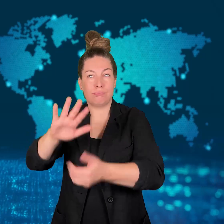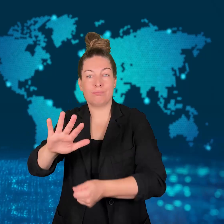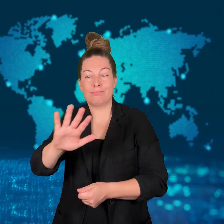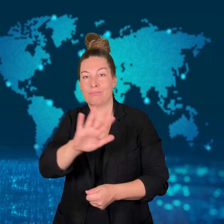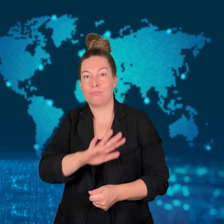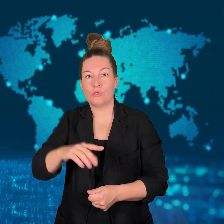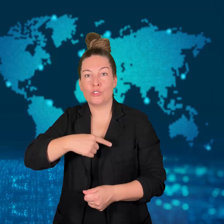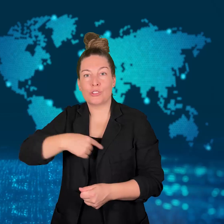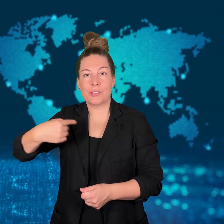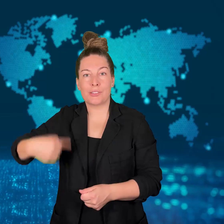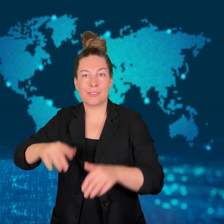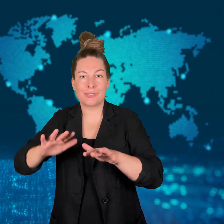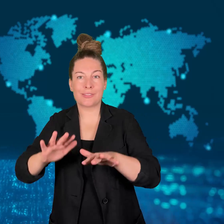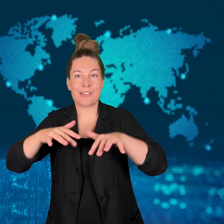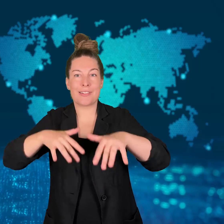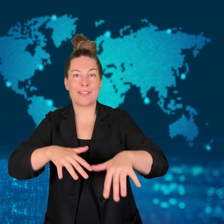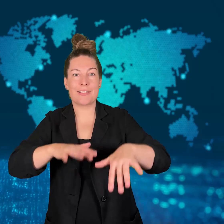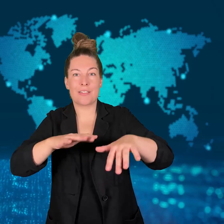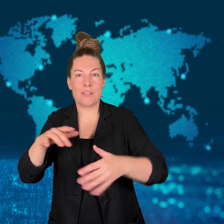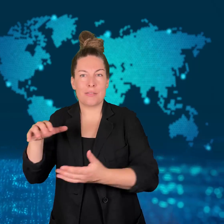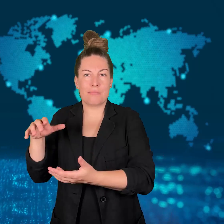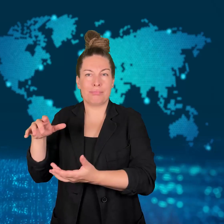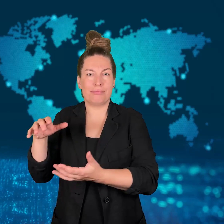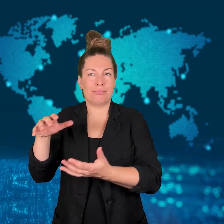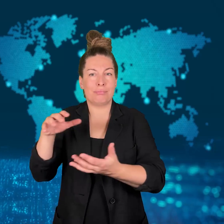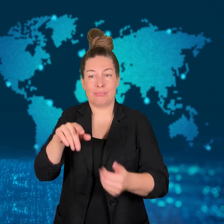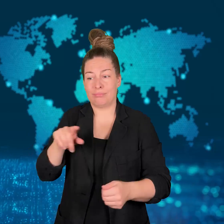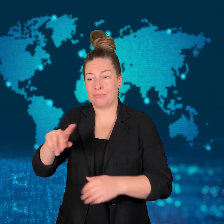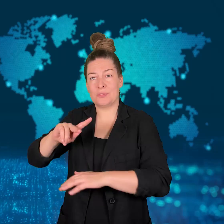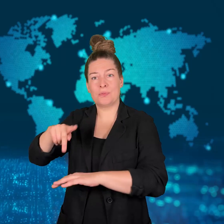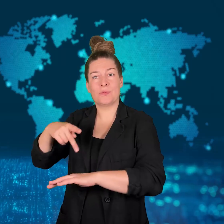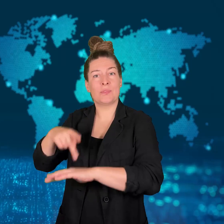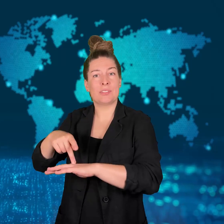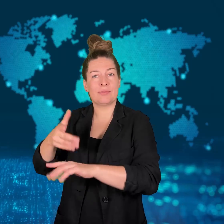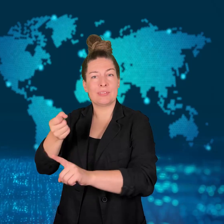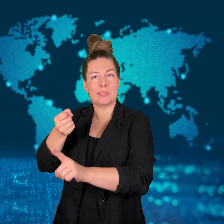It left at least 16 people in the Philippines dead